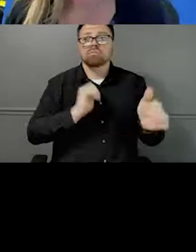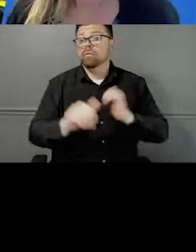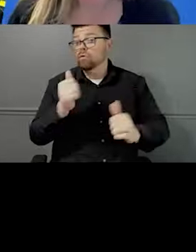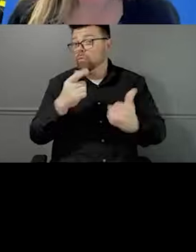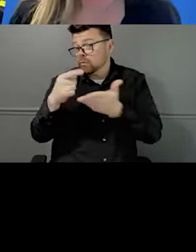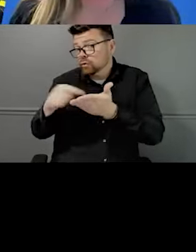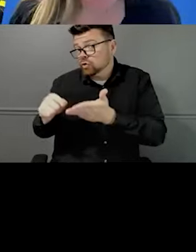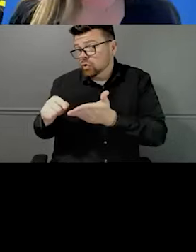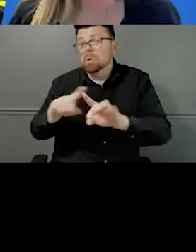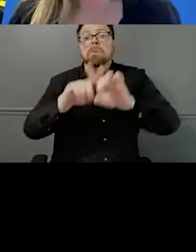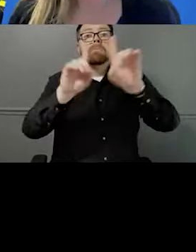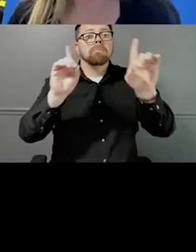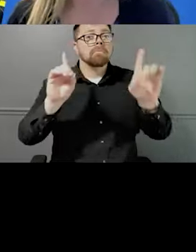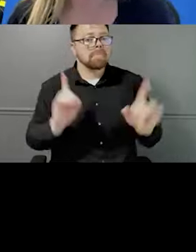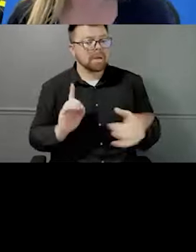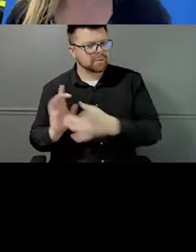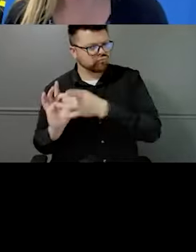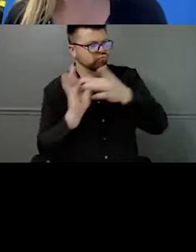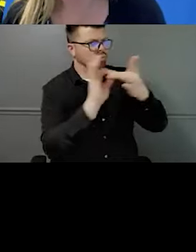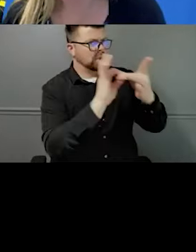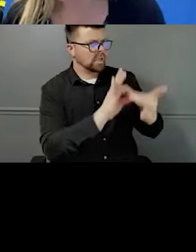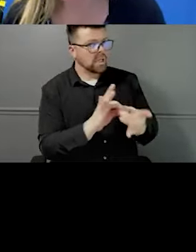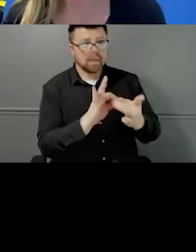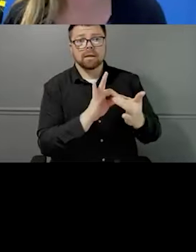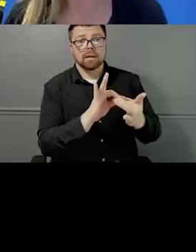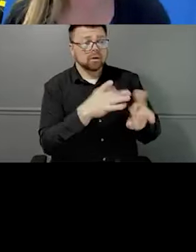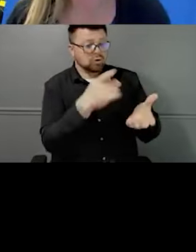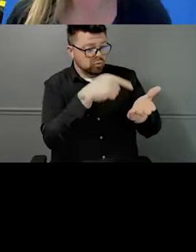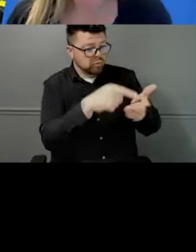but is related to their research portfolio in